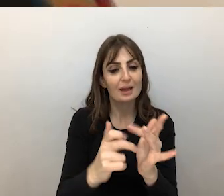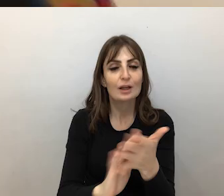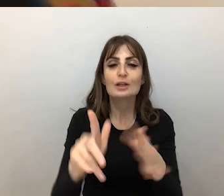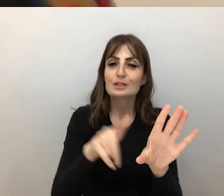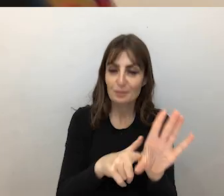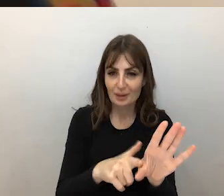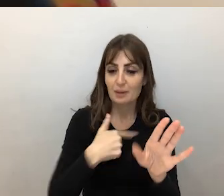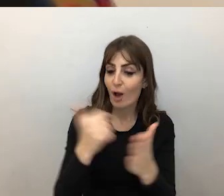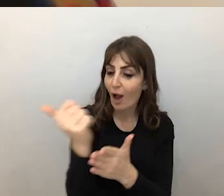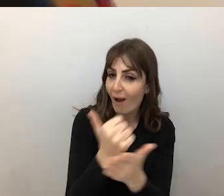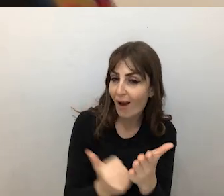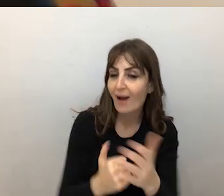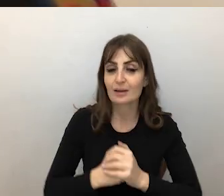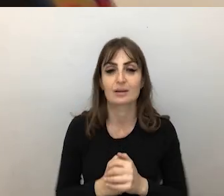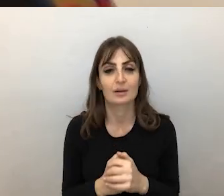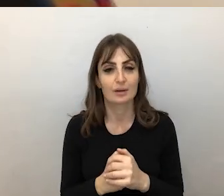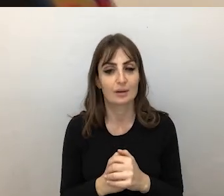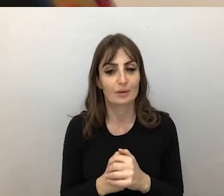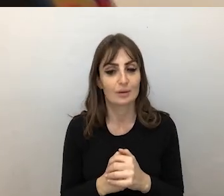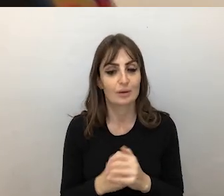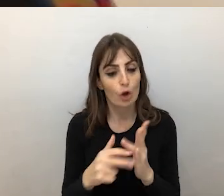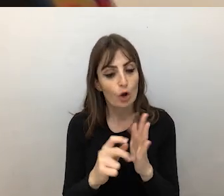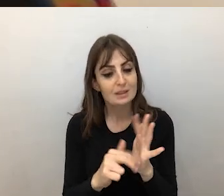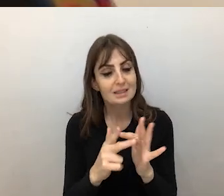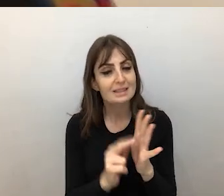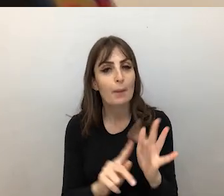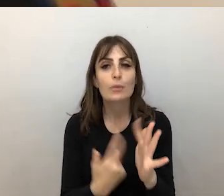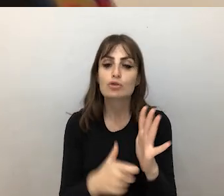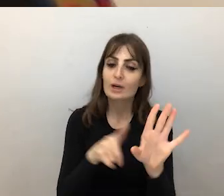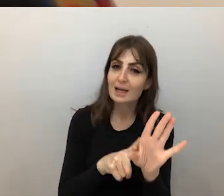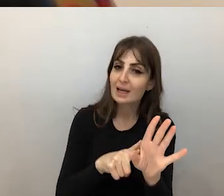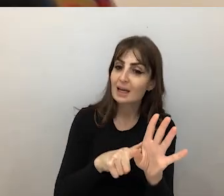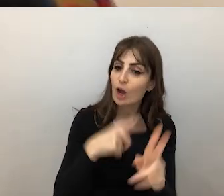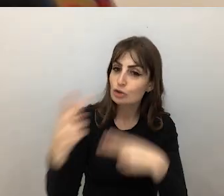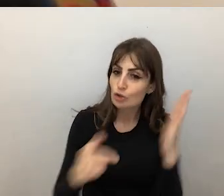My art form is contemporary songwriting, singing, keyboards,